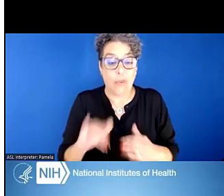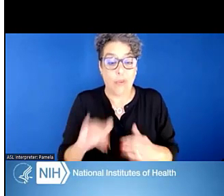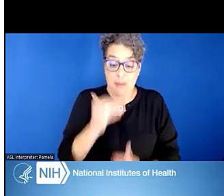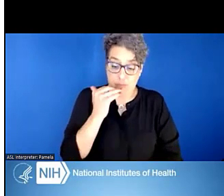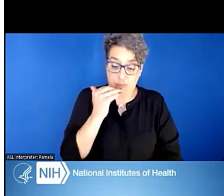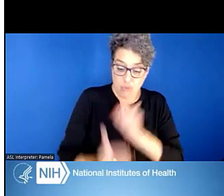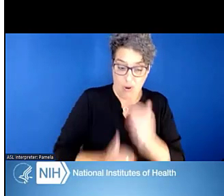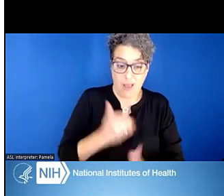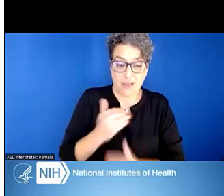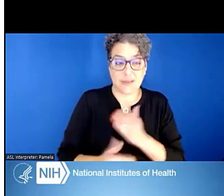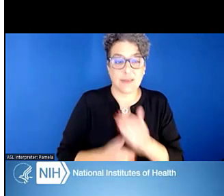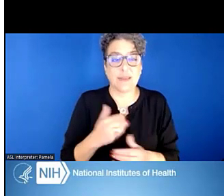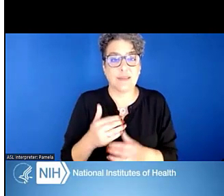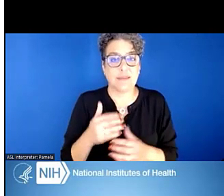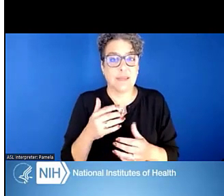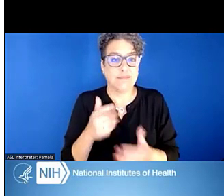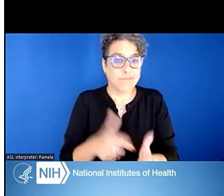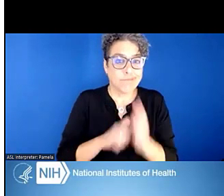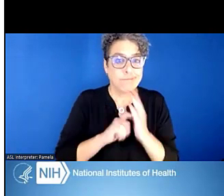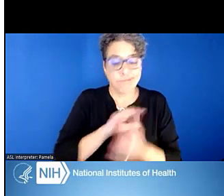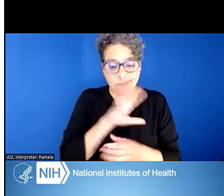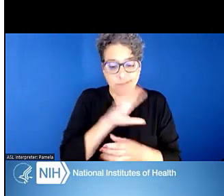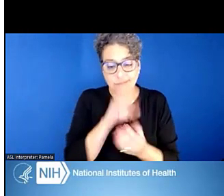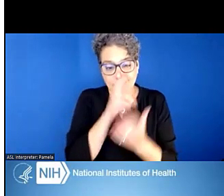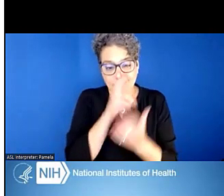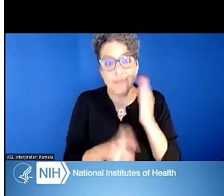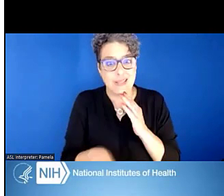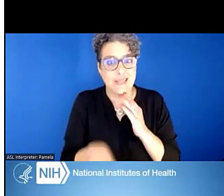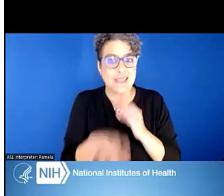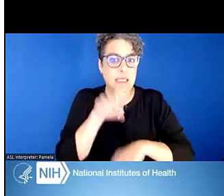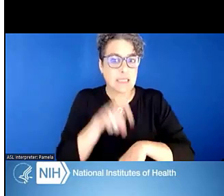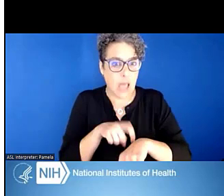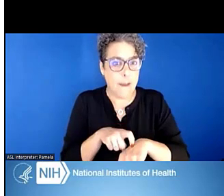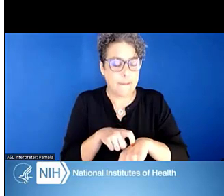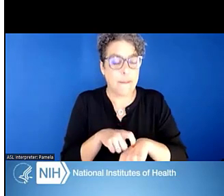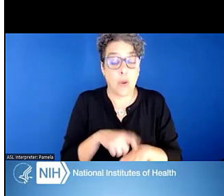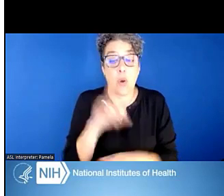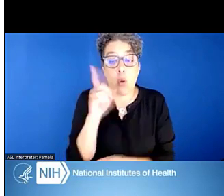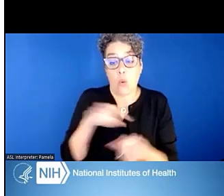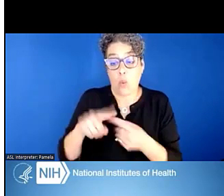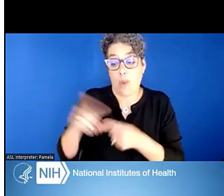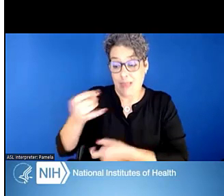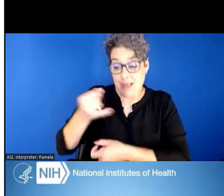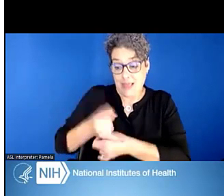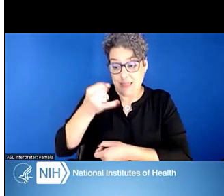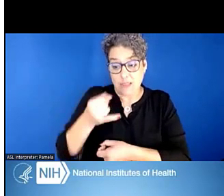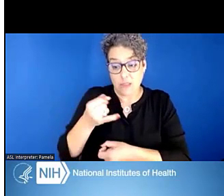and in addition, when an institution makes a finding, then they must report that to ORI.